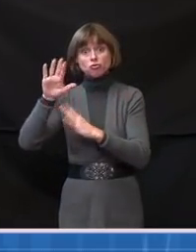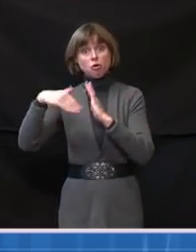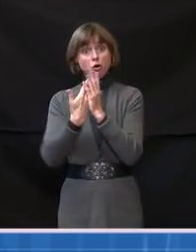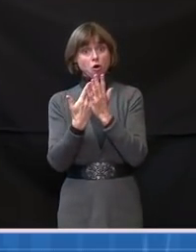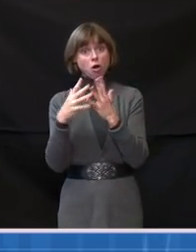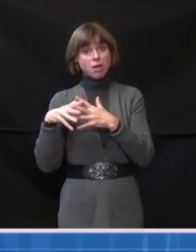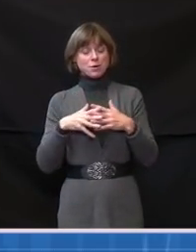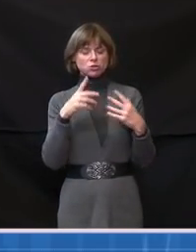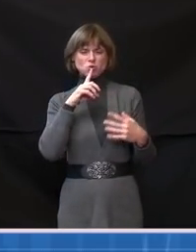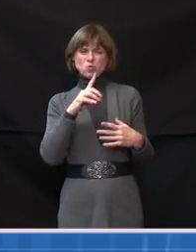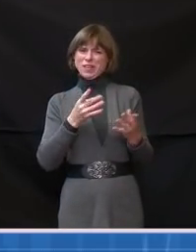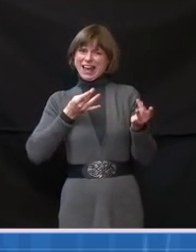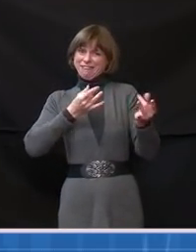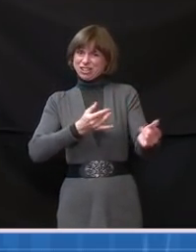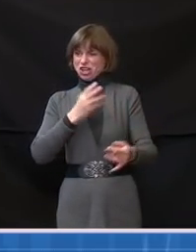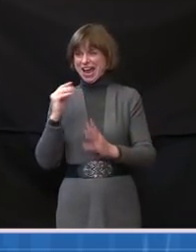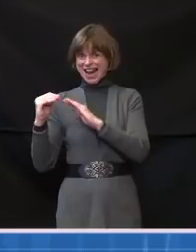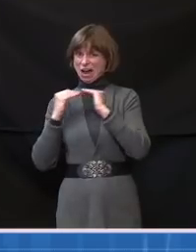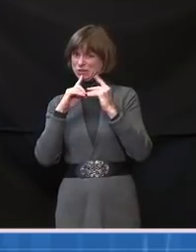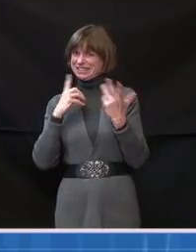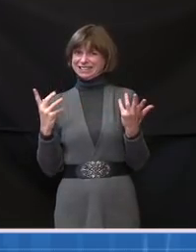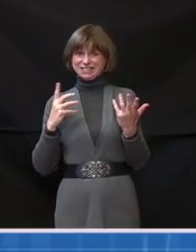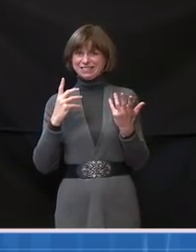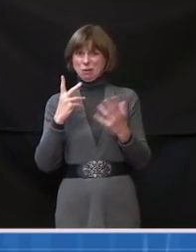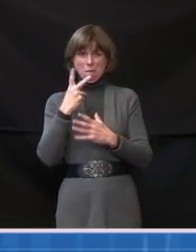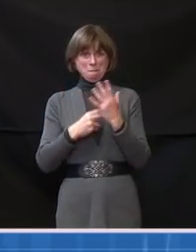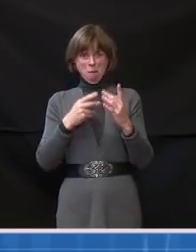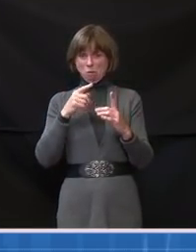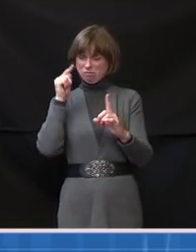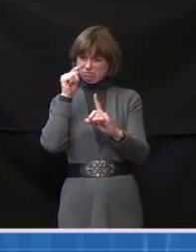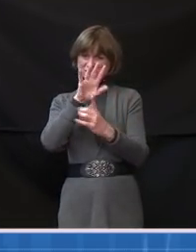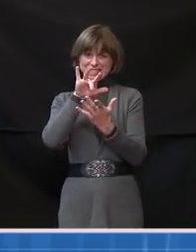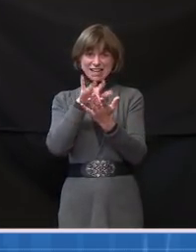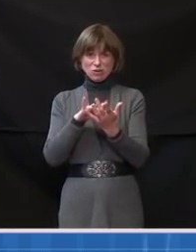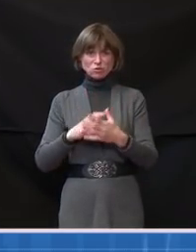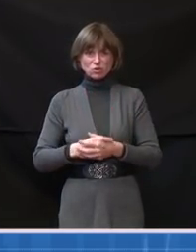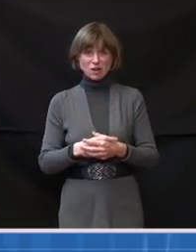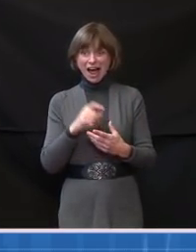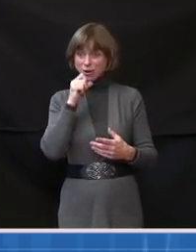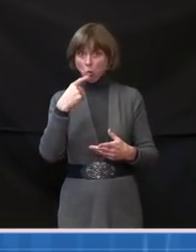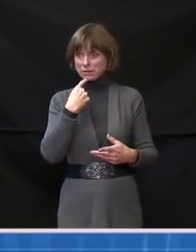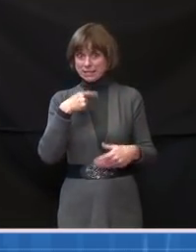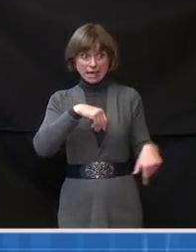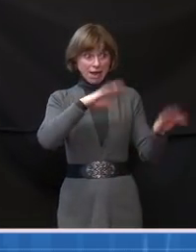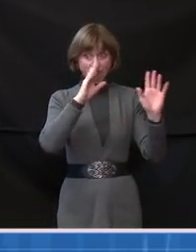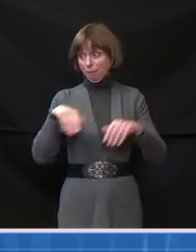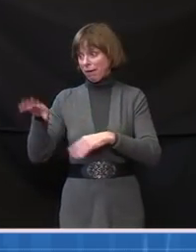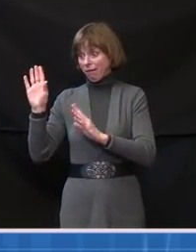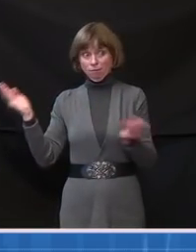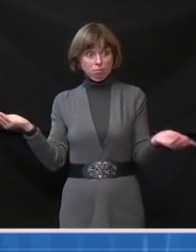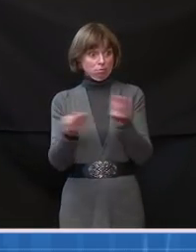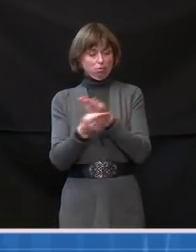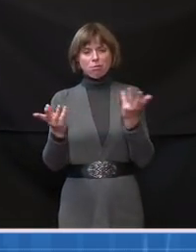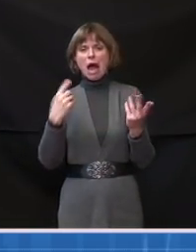are both central to what we’re doing, and I don’t see any trade-off between the two. I think they go hand in glove. The Press: Thank you.